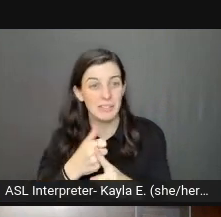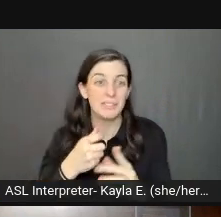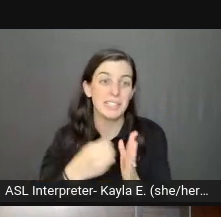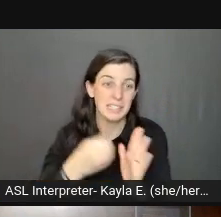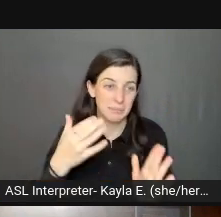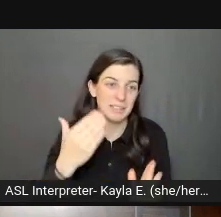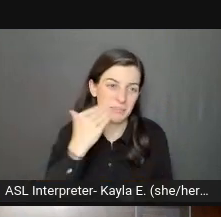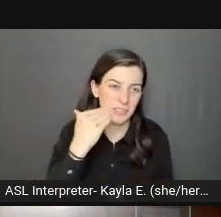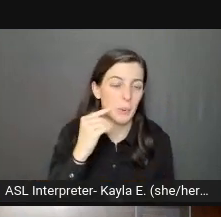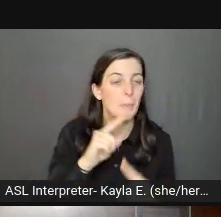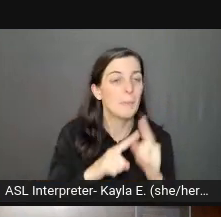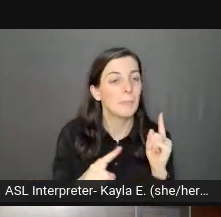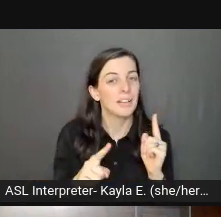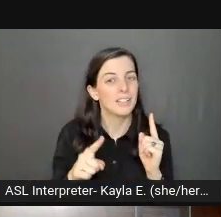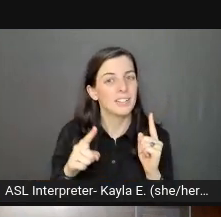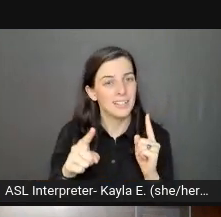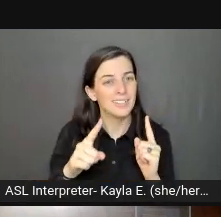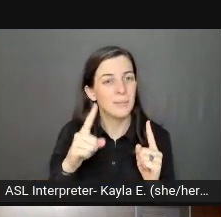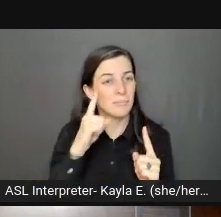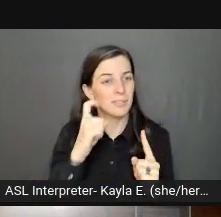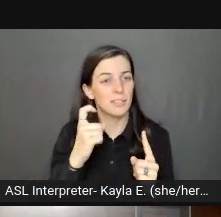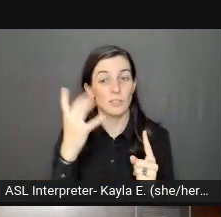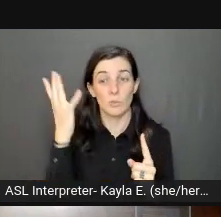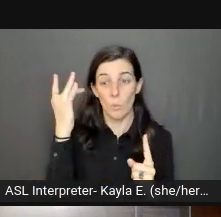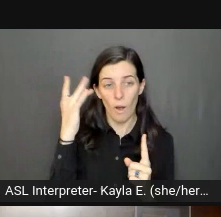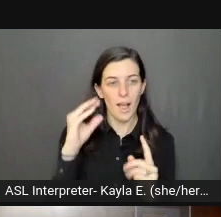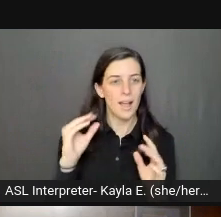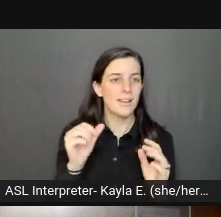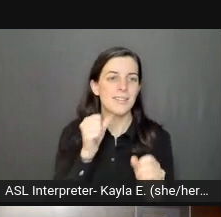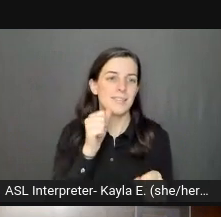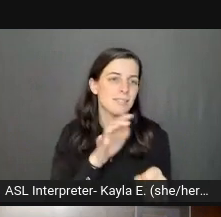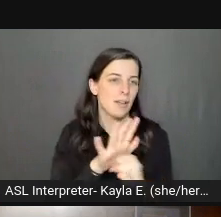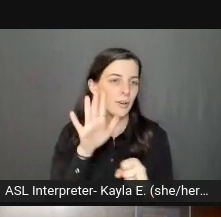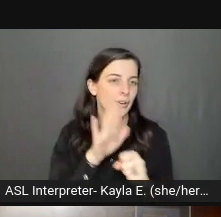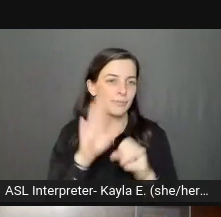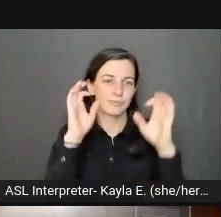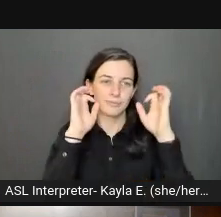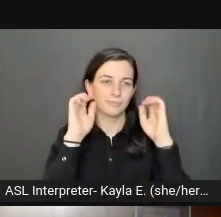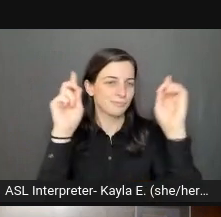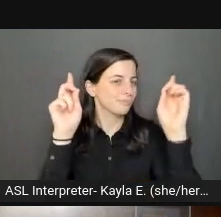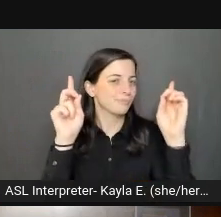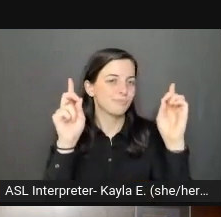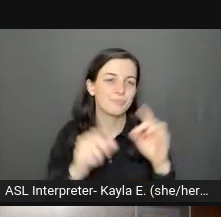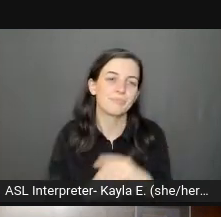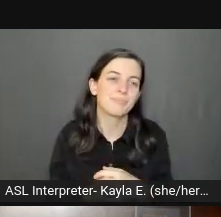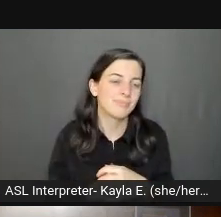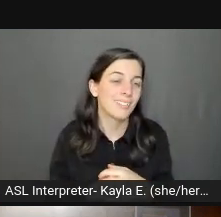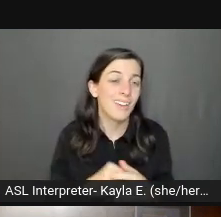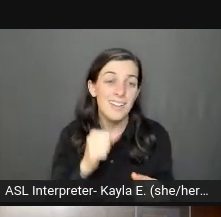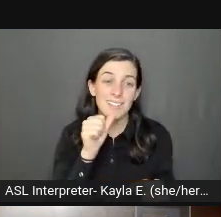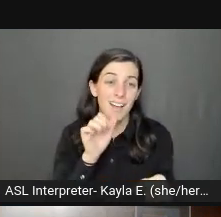It's because the lack of education and the lack of education causing lack of accessibility.